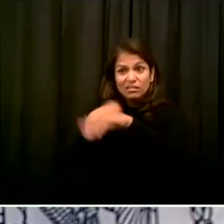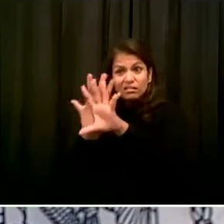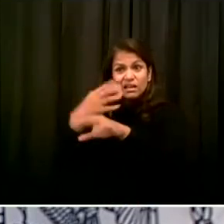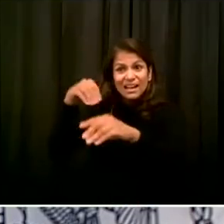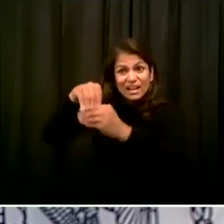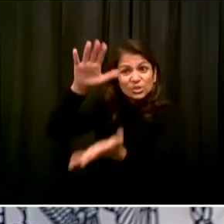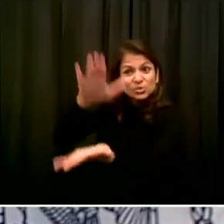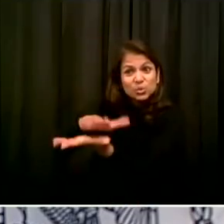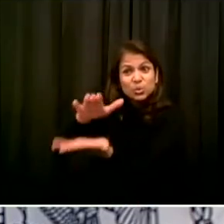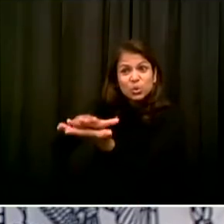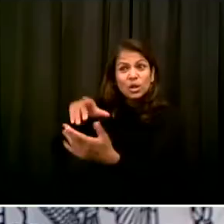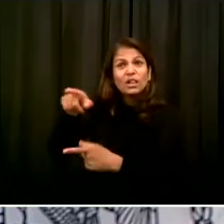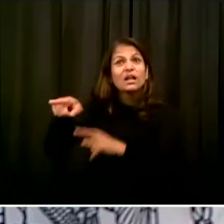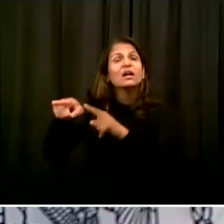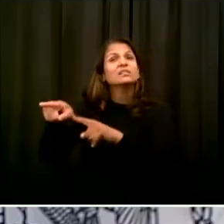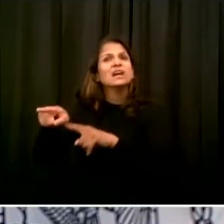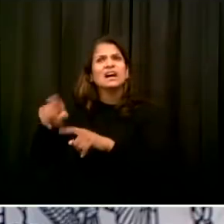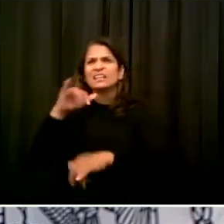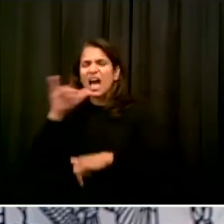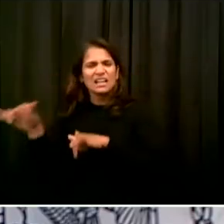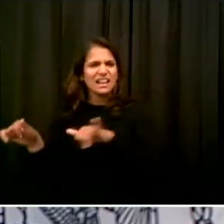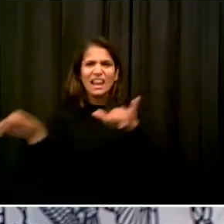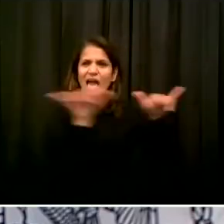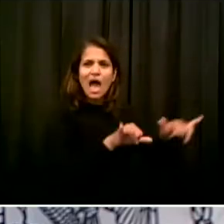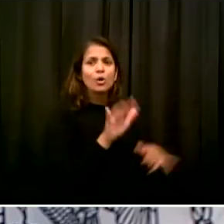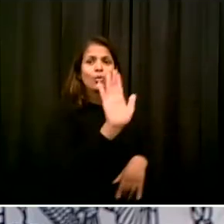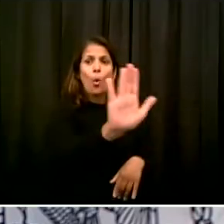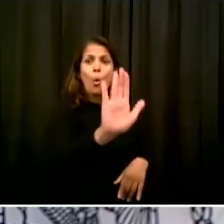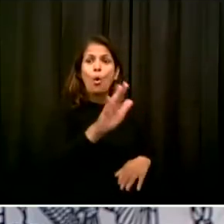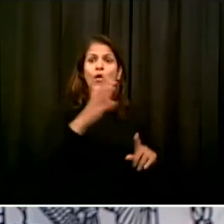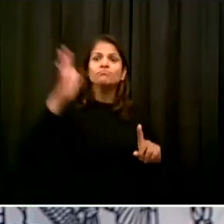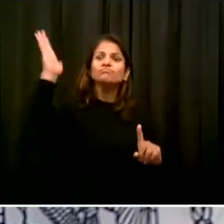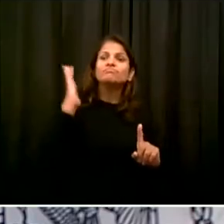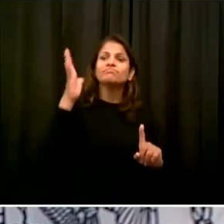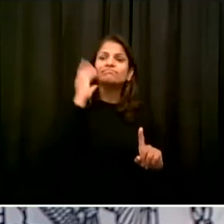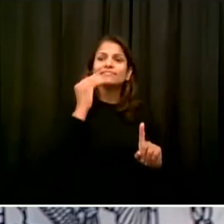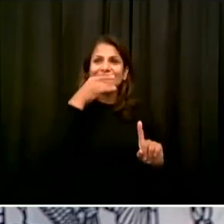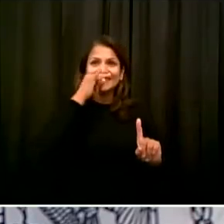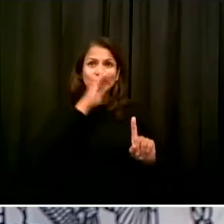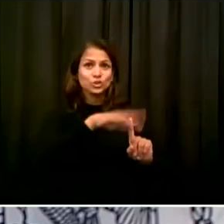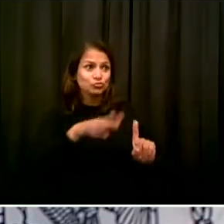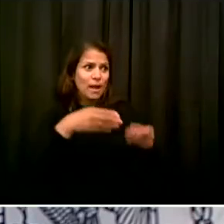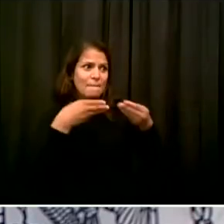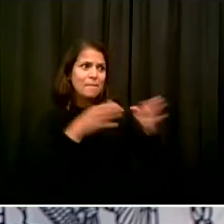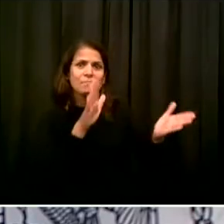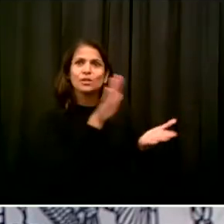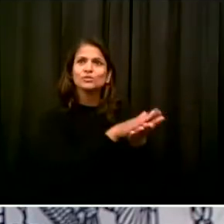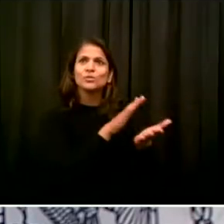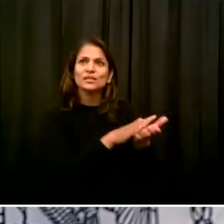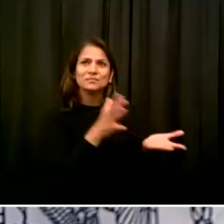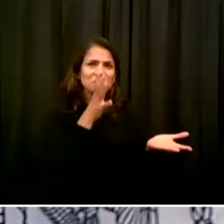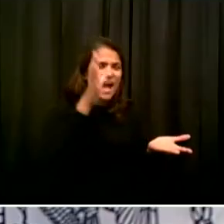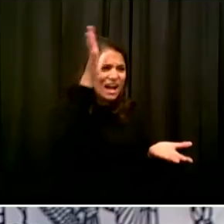SCHOOL IS NOTHING LIKE THE EXPERIENCE YOUR CHILENDR